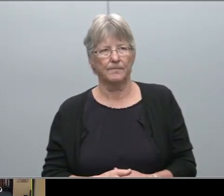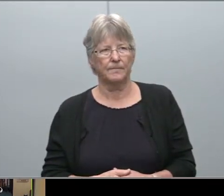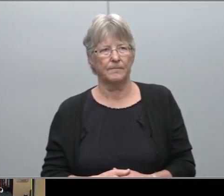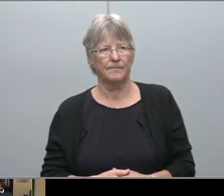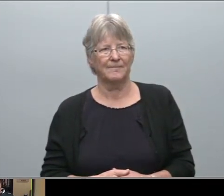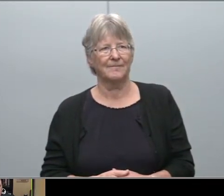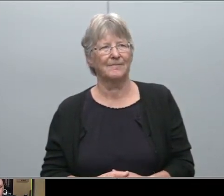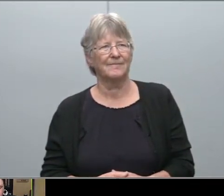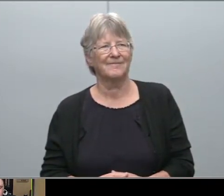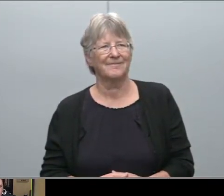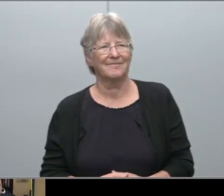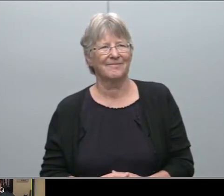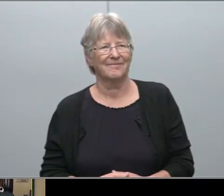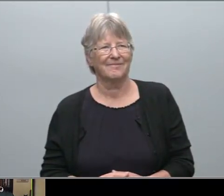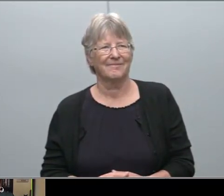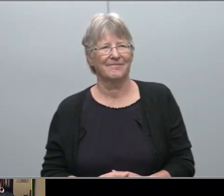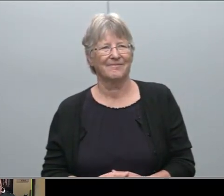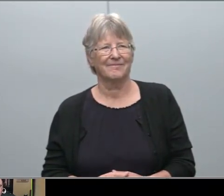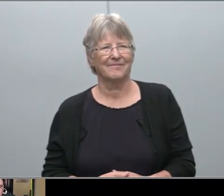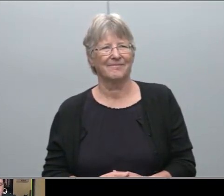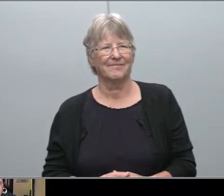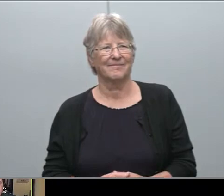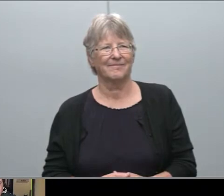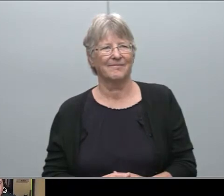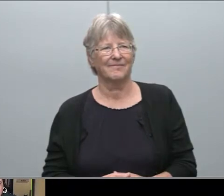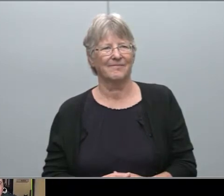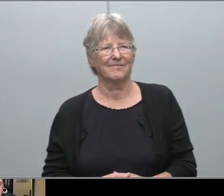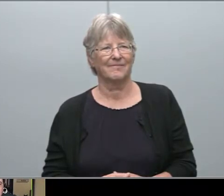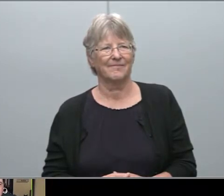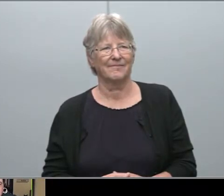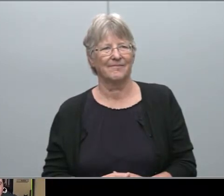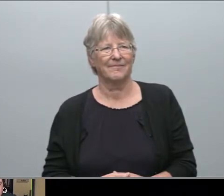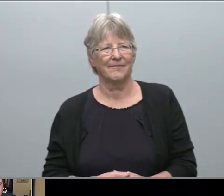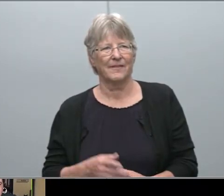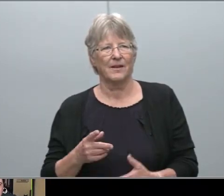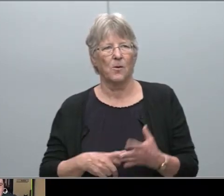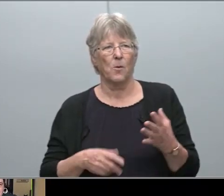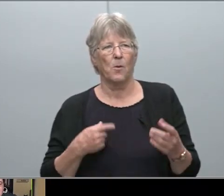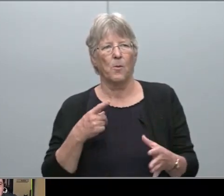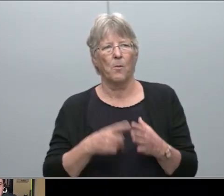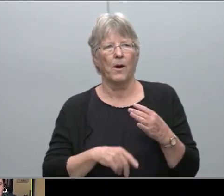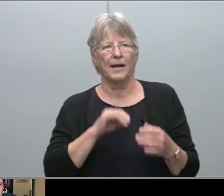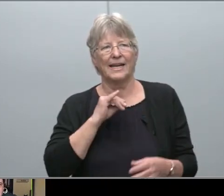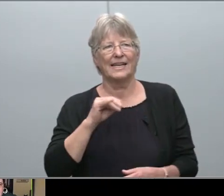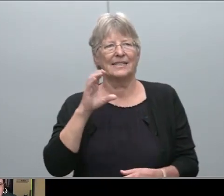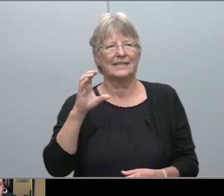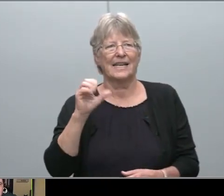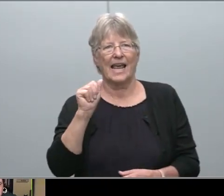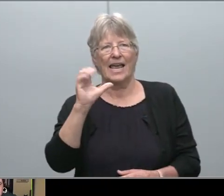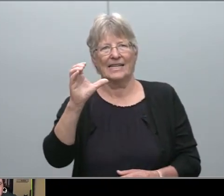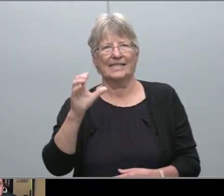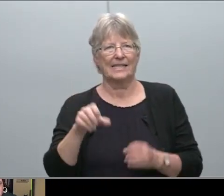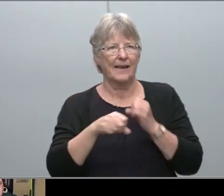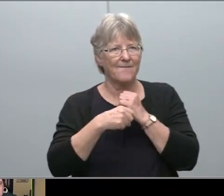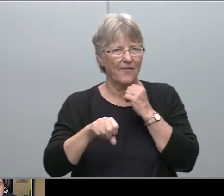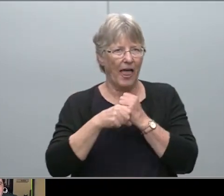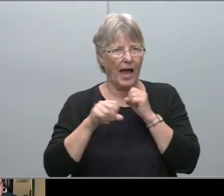And so as LBUSD is listening, we're also taking action. All of your thoughts will be considered. And we appreciate the many ways in that,